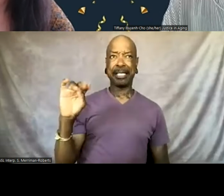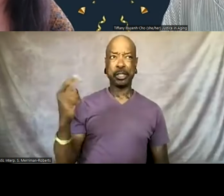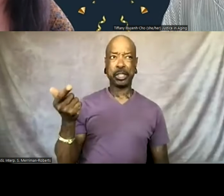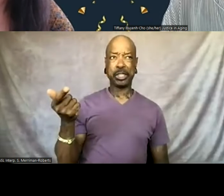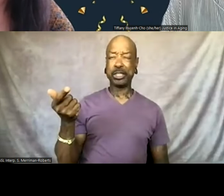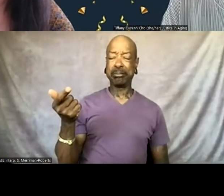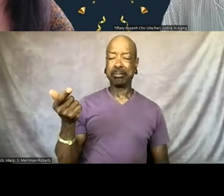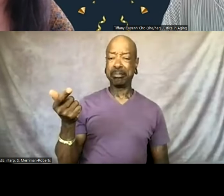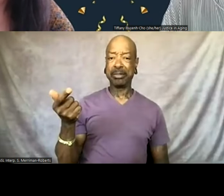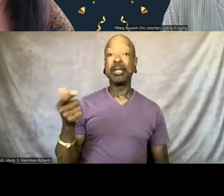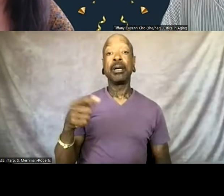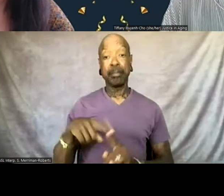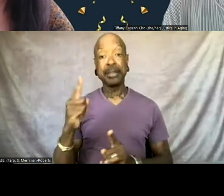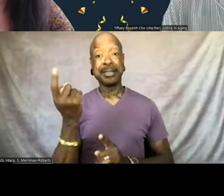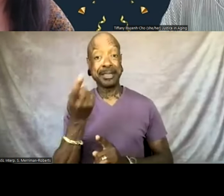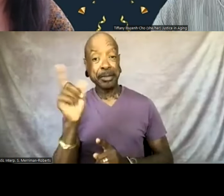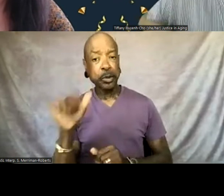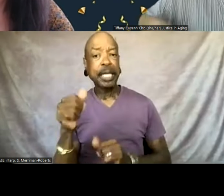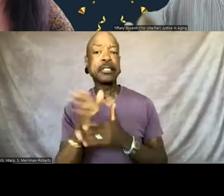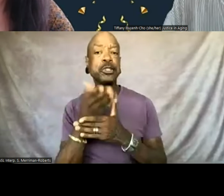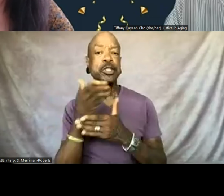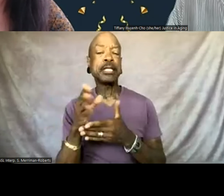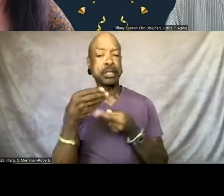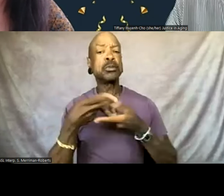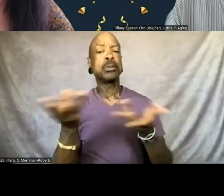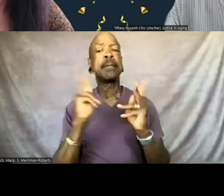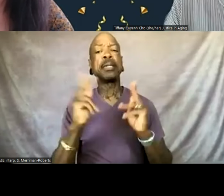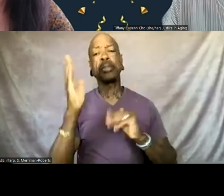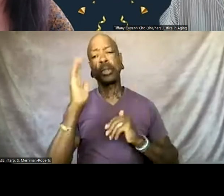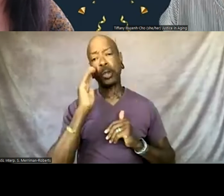everyone to share if you are on Facebook or Twitter. I don